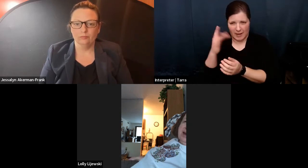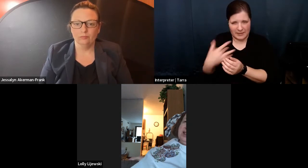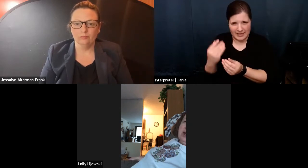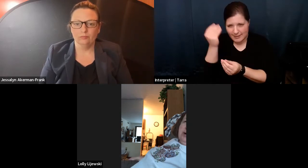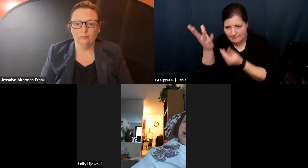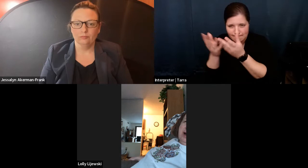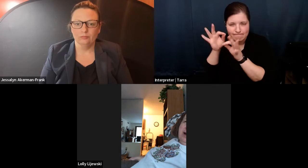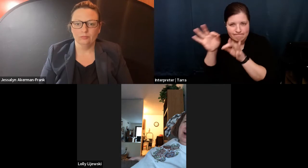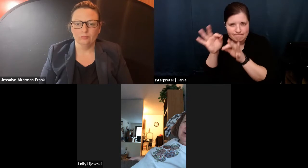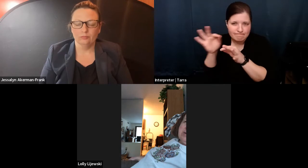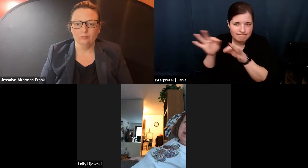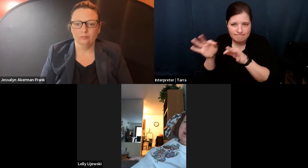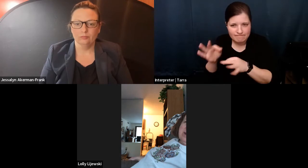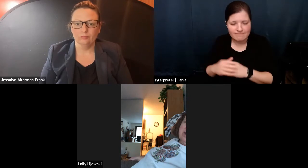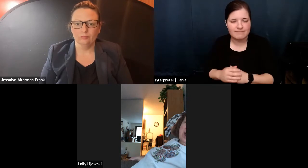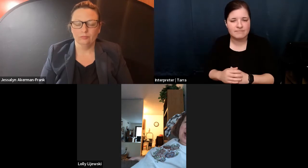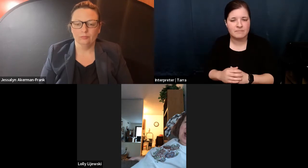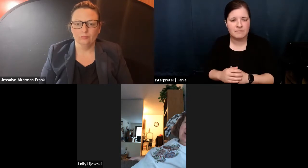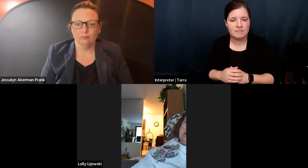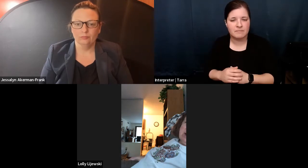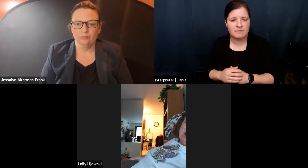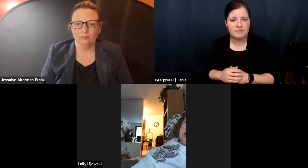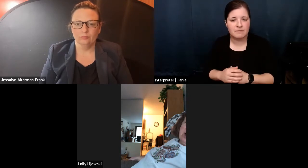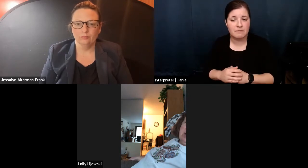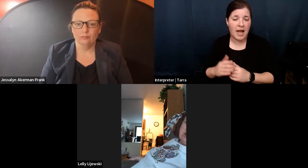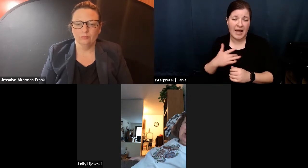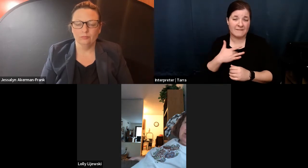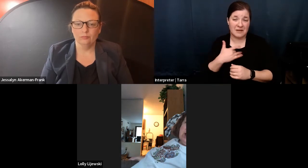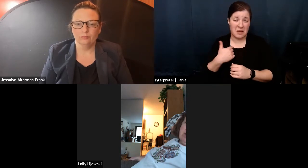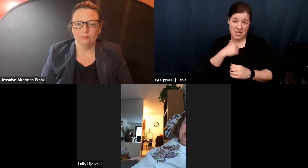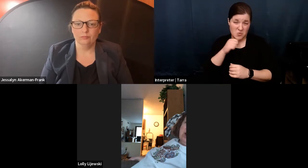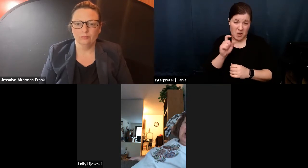And it also depends on the time I have as to how much information I'll give.